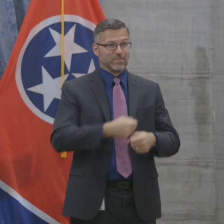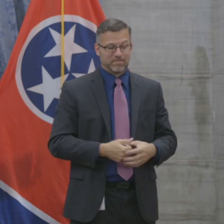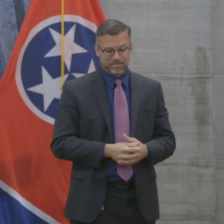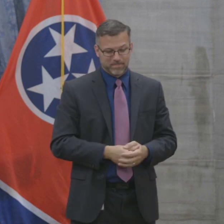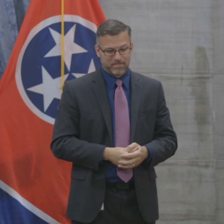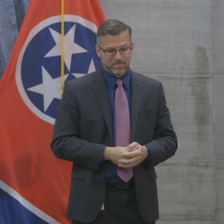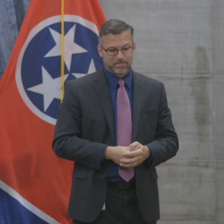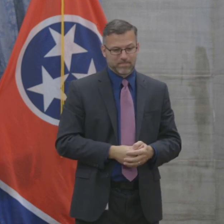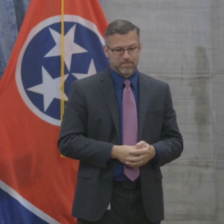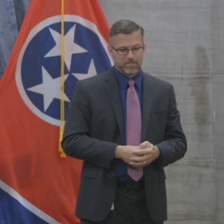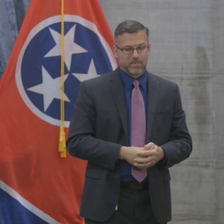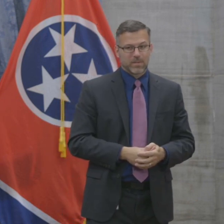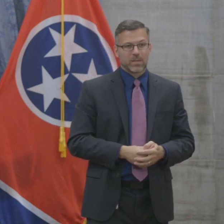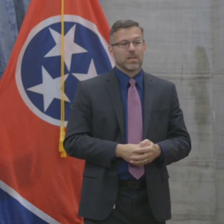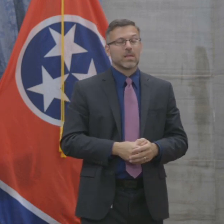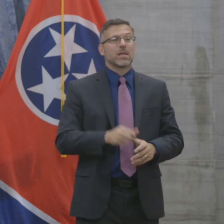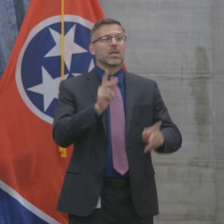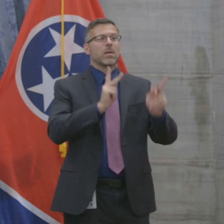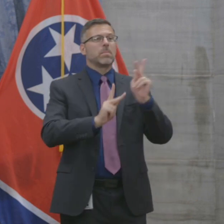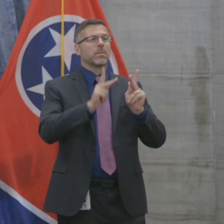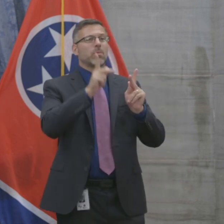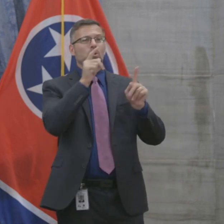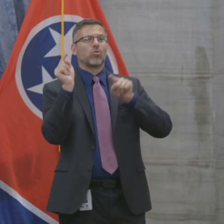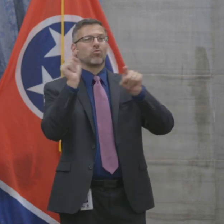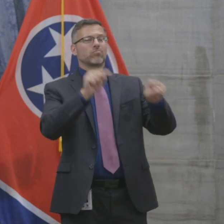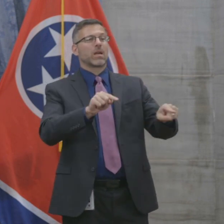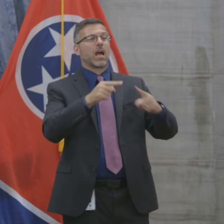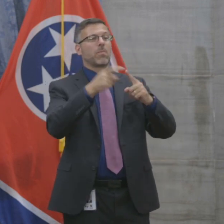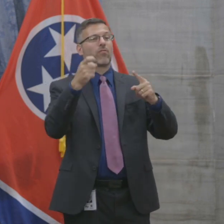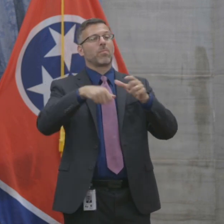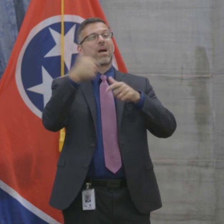areas, including payroll, employment, tax revenue, and